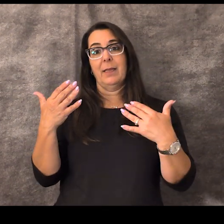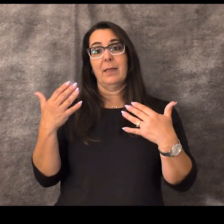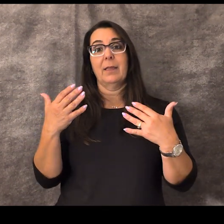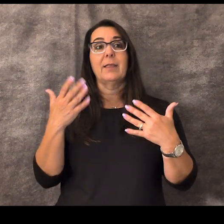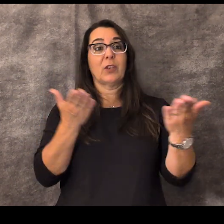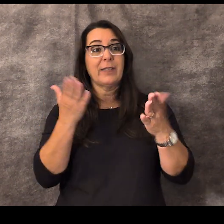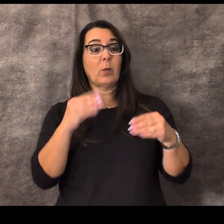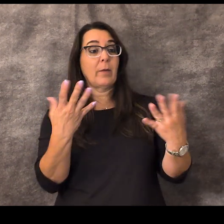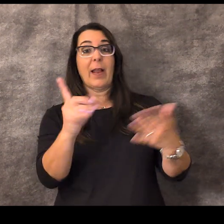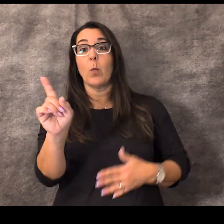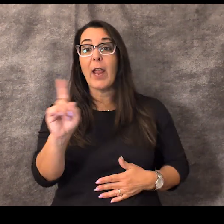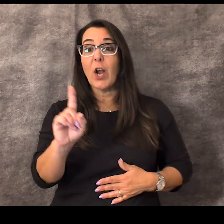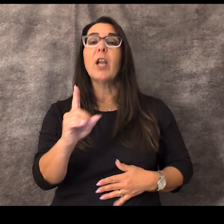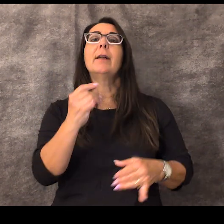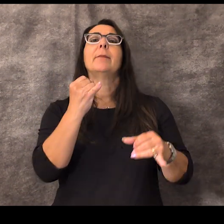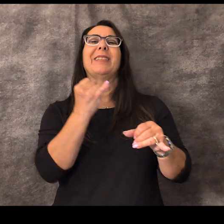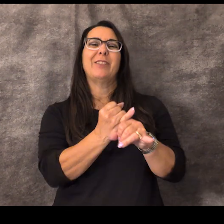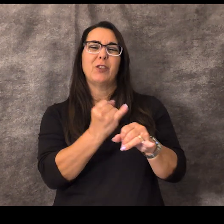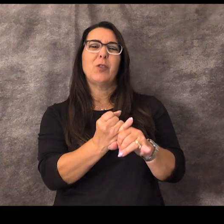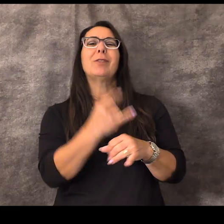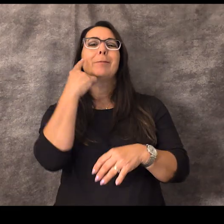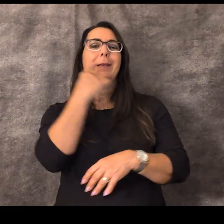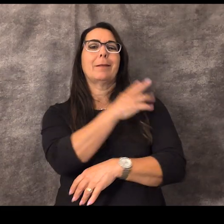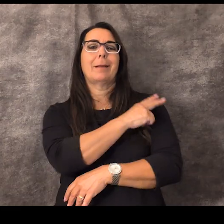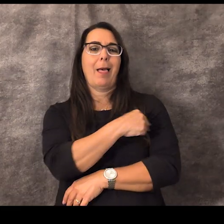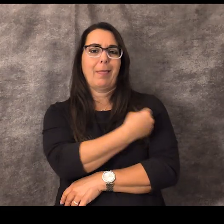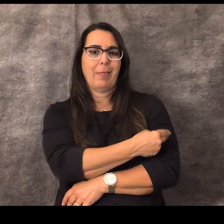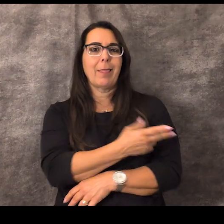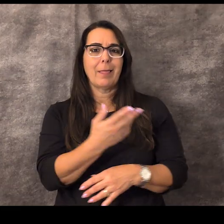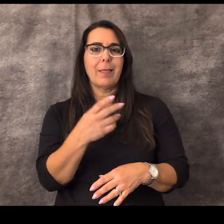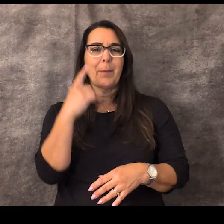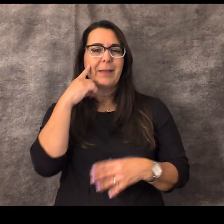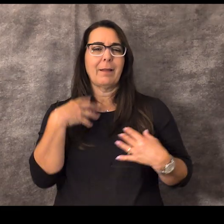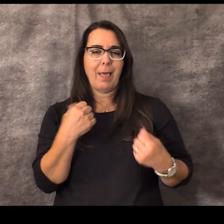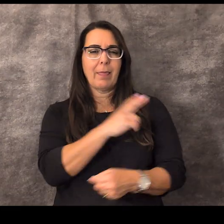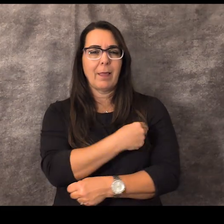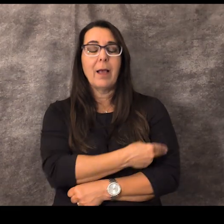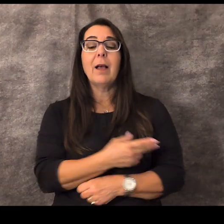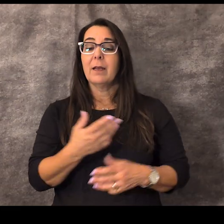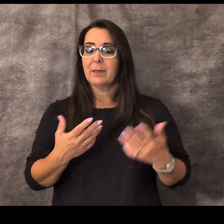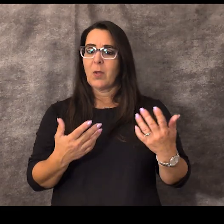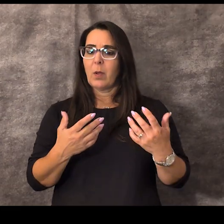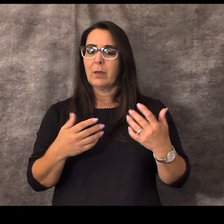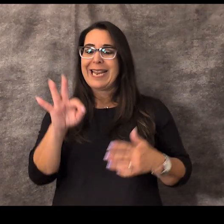And for example, in 2020, close to 90% of crisis intervention services were,